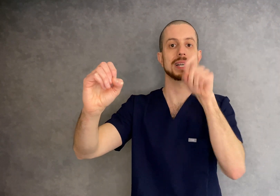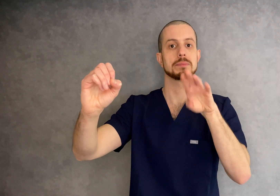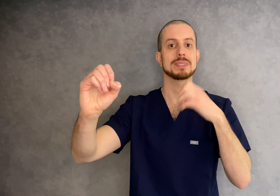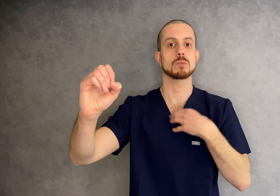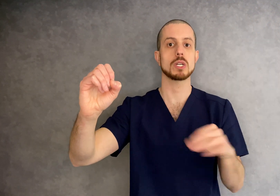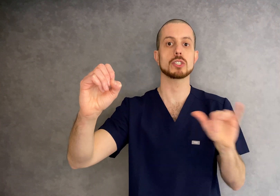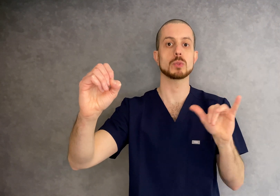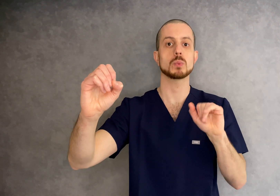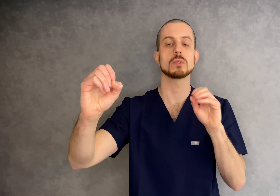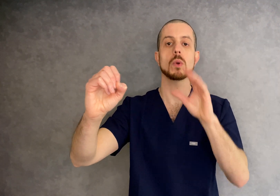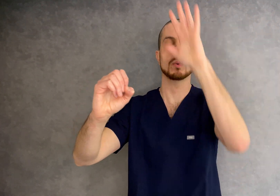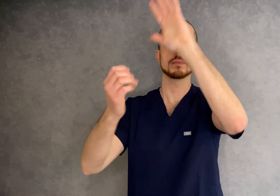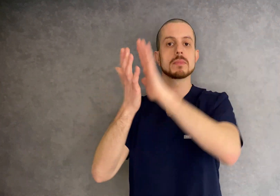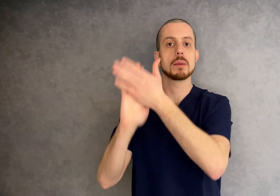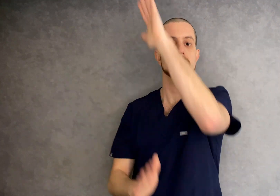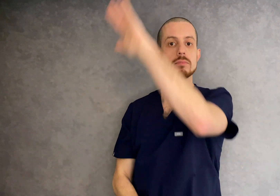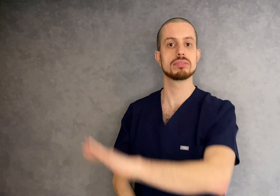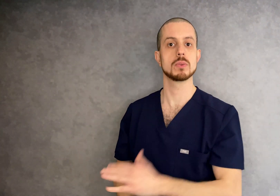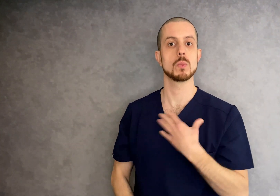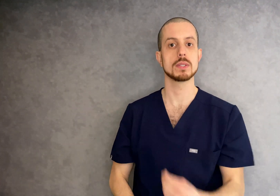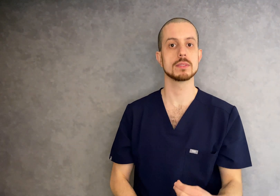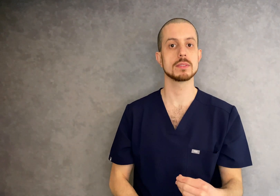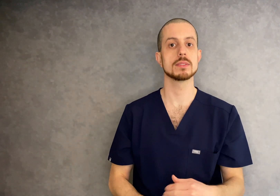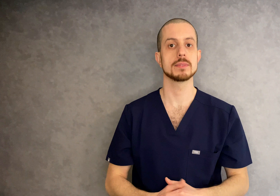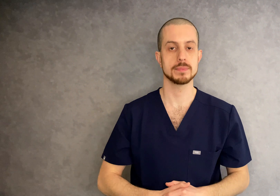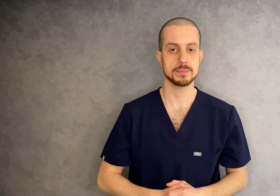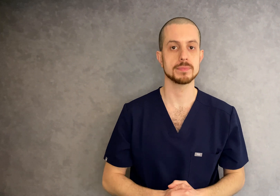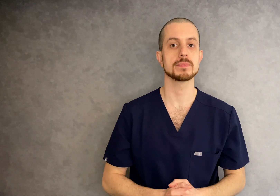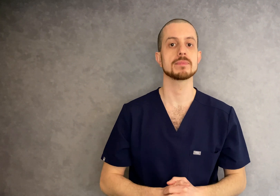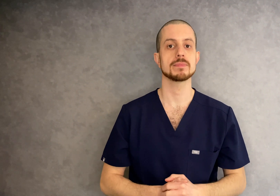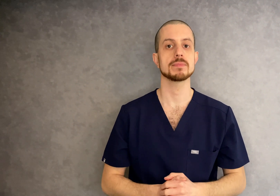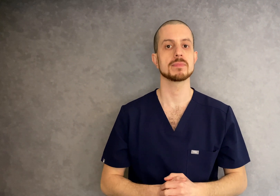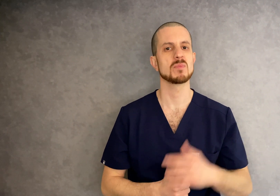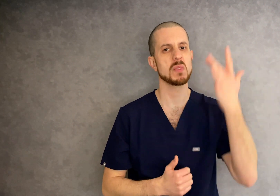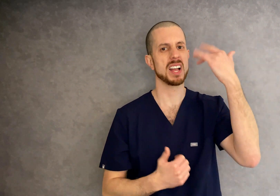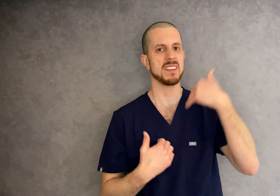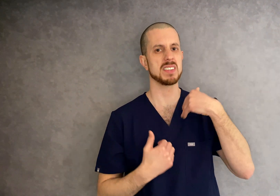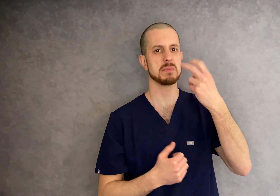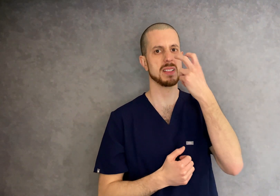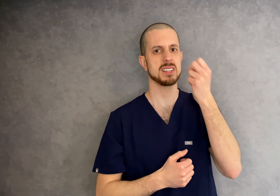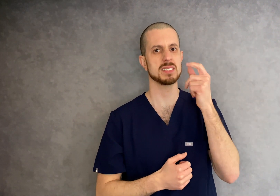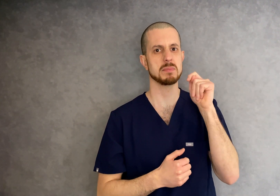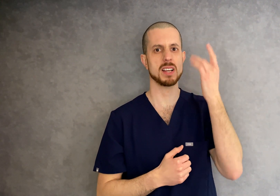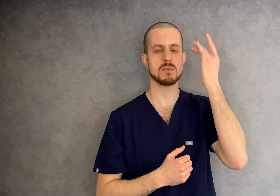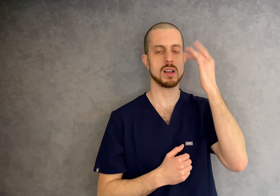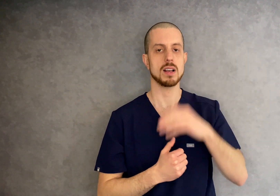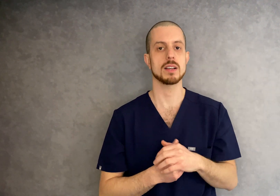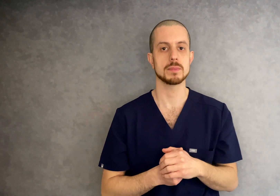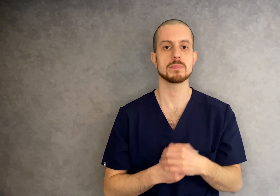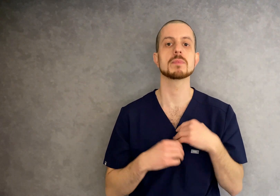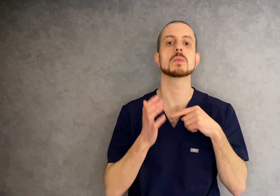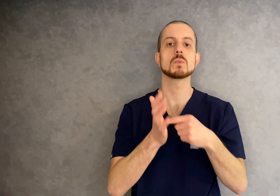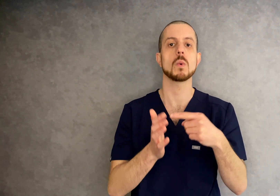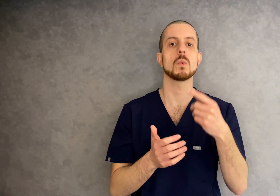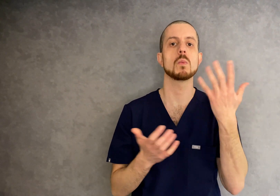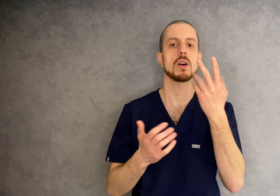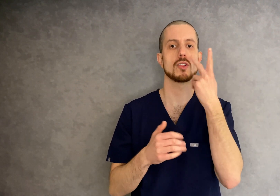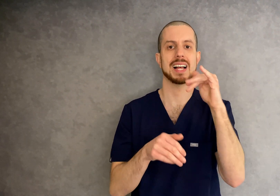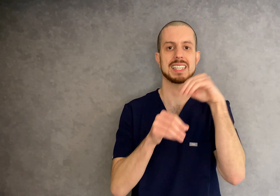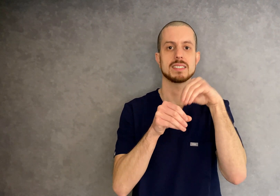missing space must be white too. So now it looks like the entire paper is white. Why do we have a blind spot?